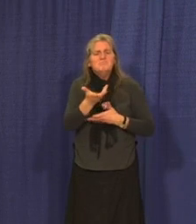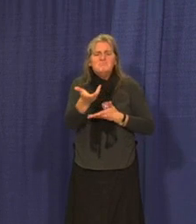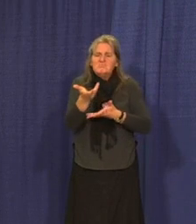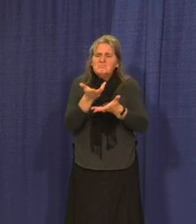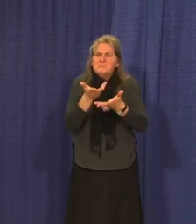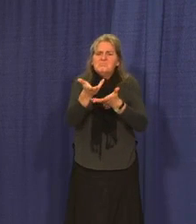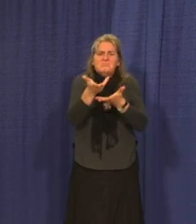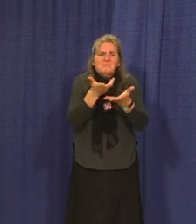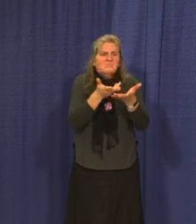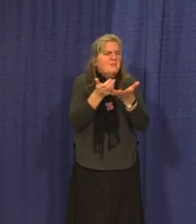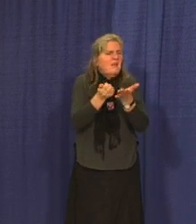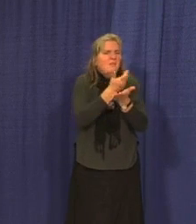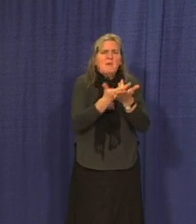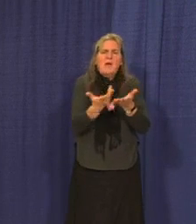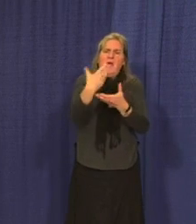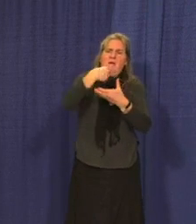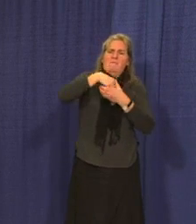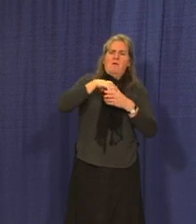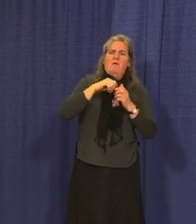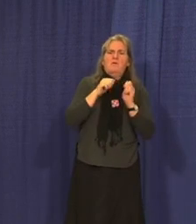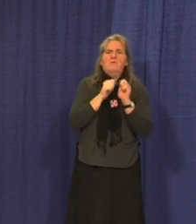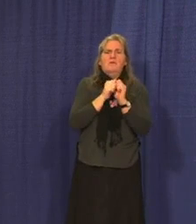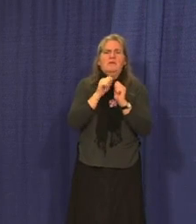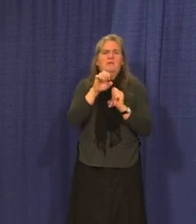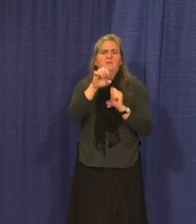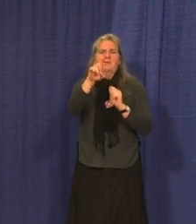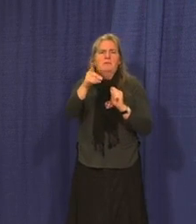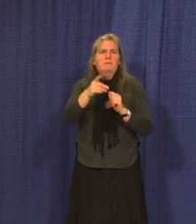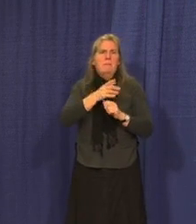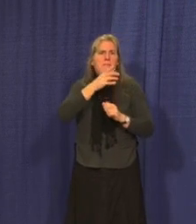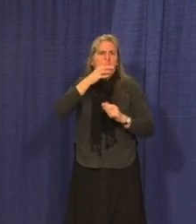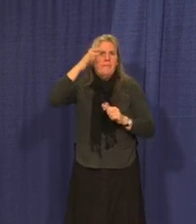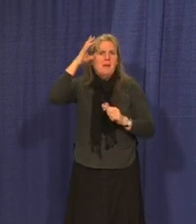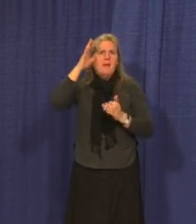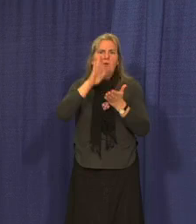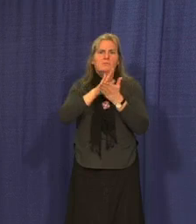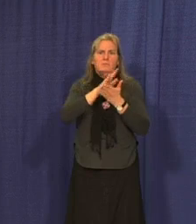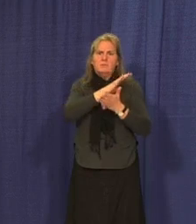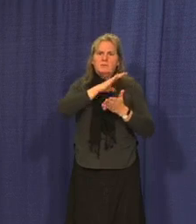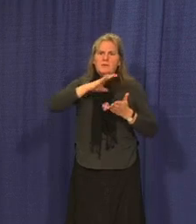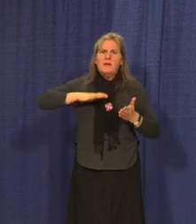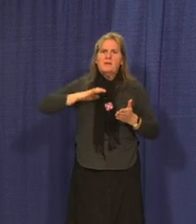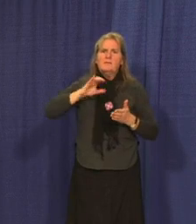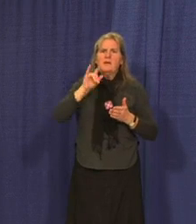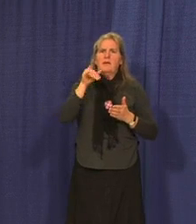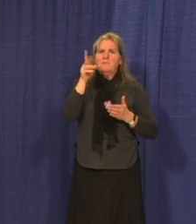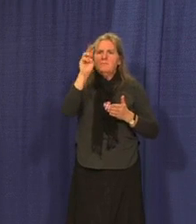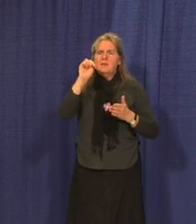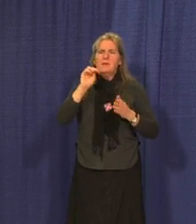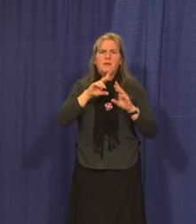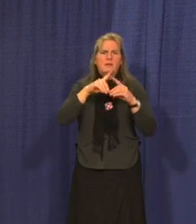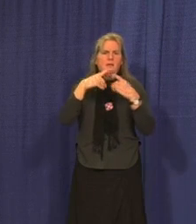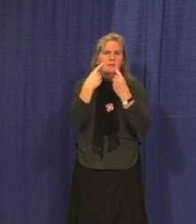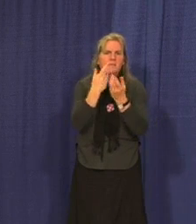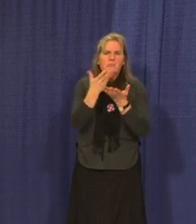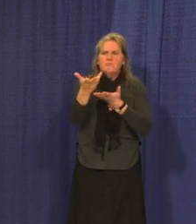working with all the stakeholders in education including parents, school councils, the administration, to